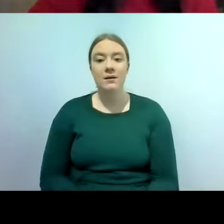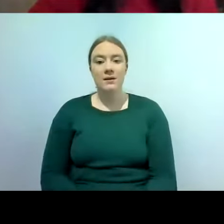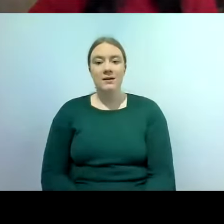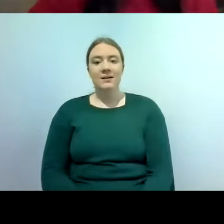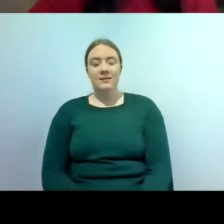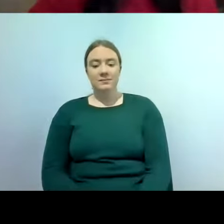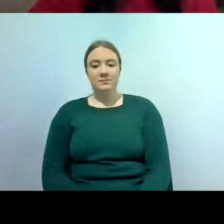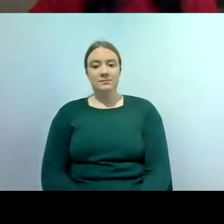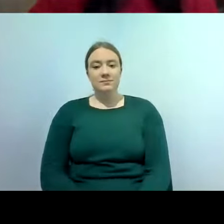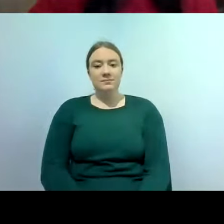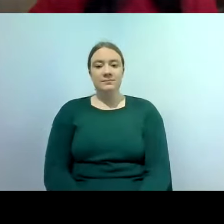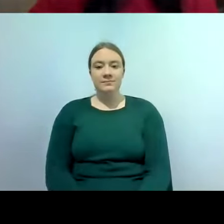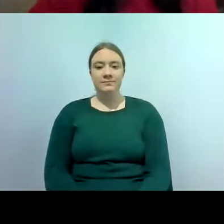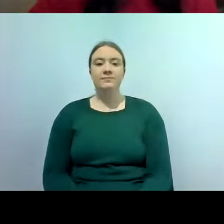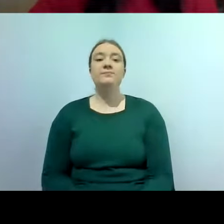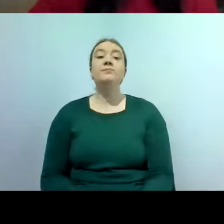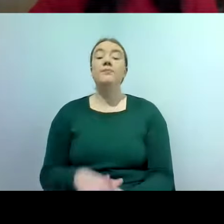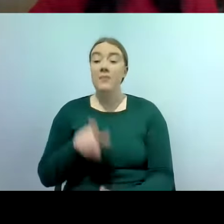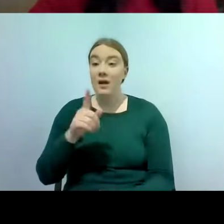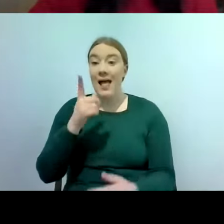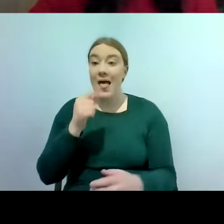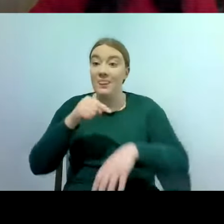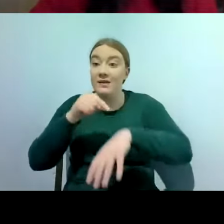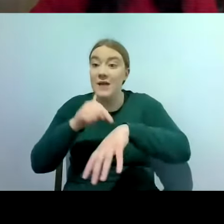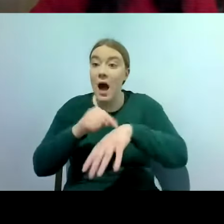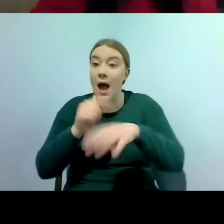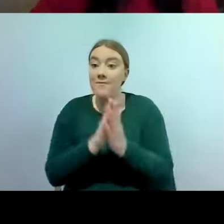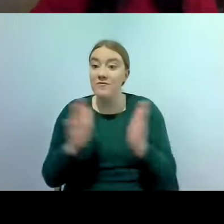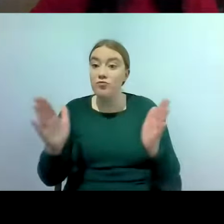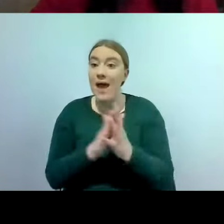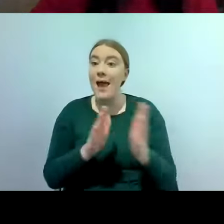the time here at the bottom so you can select the time of year you're interested in as well